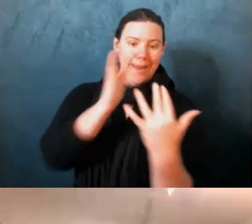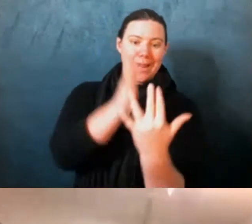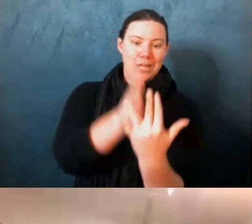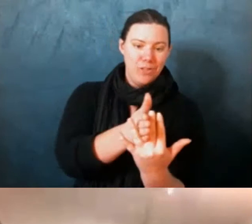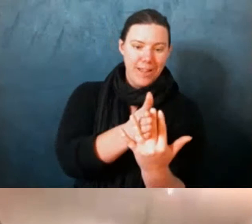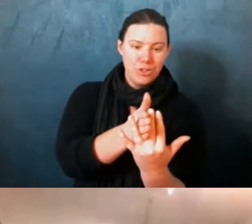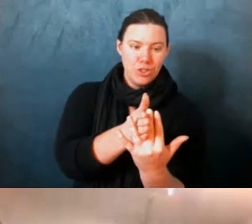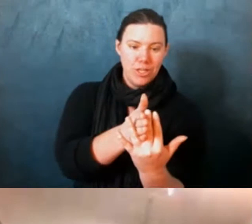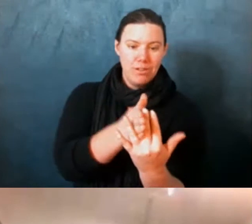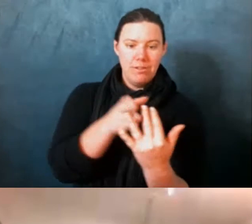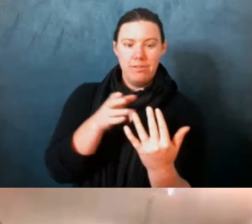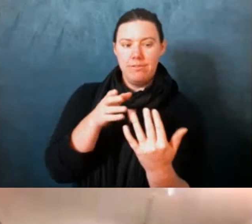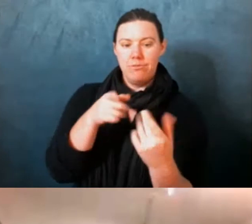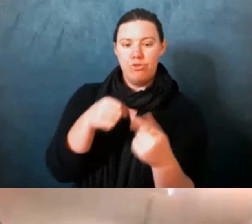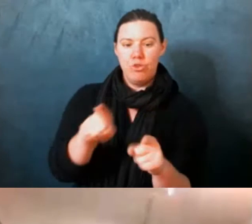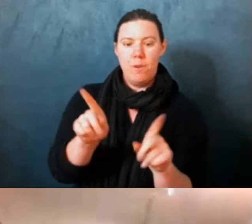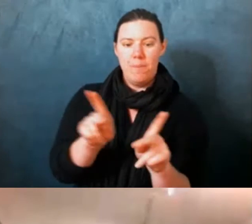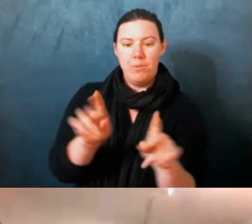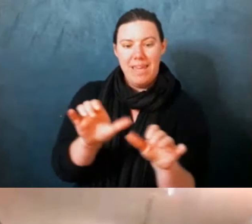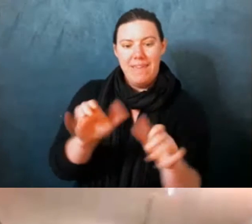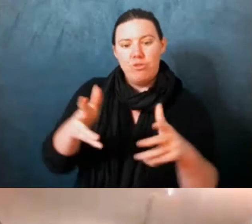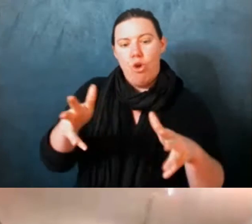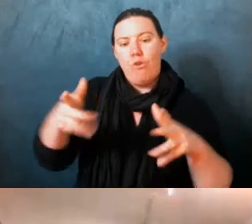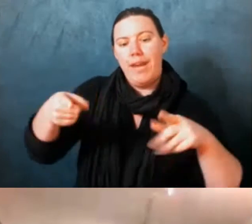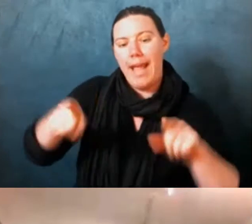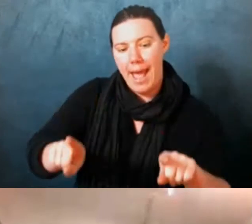into people's behaviors and perceptions,